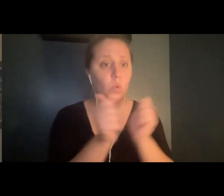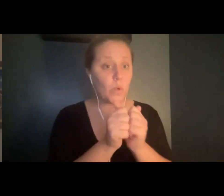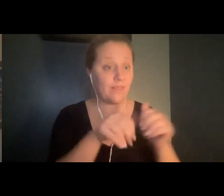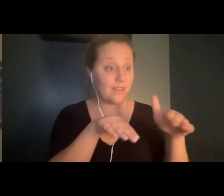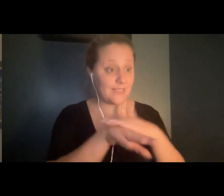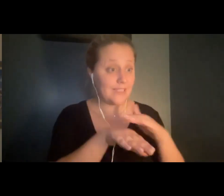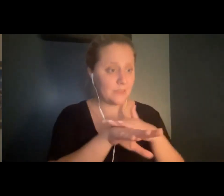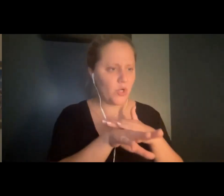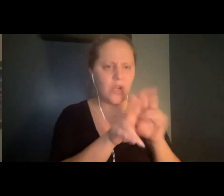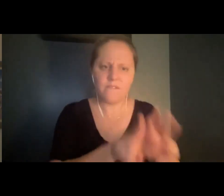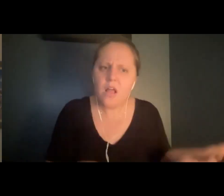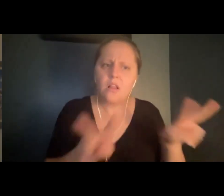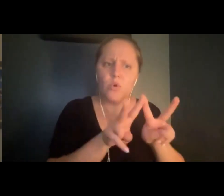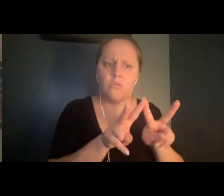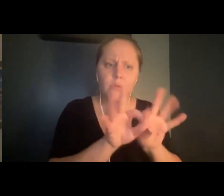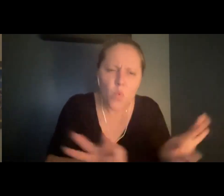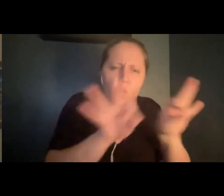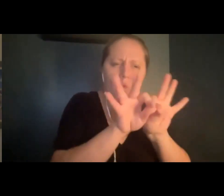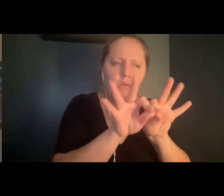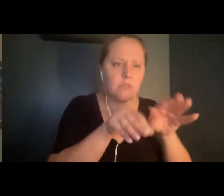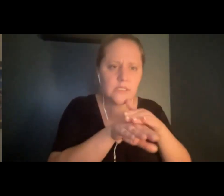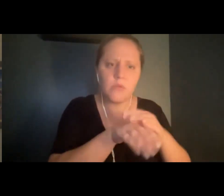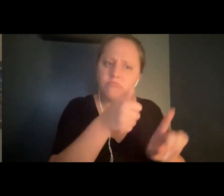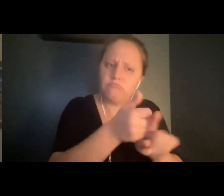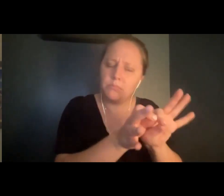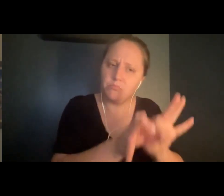important, and why accessibility really matters, and there's really tons of